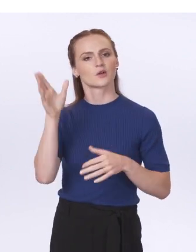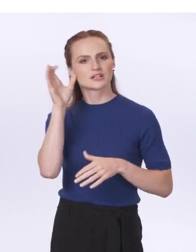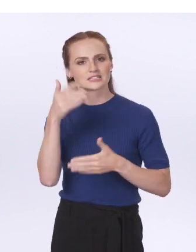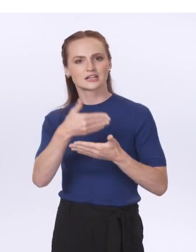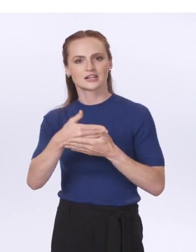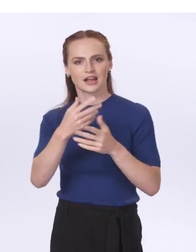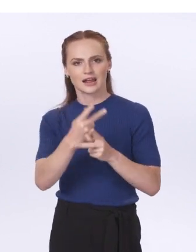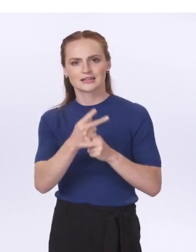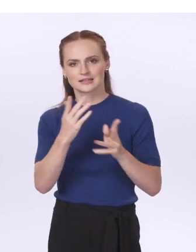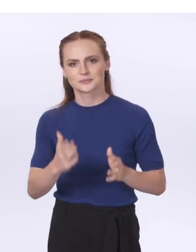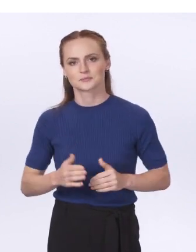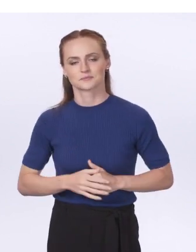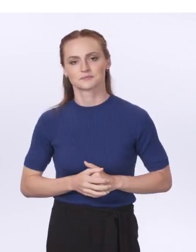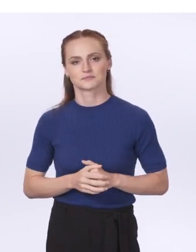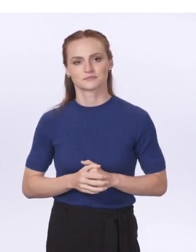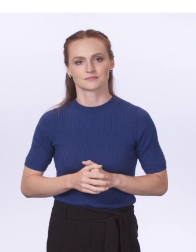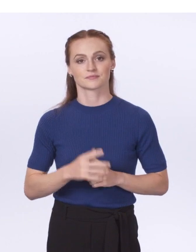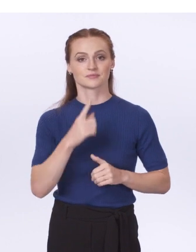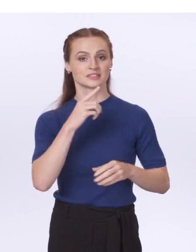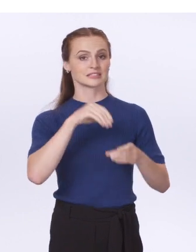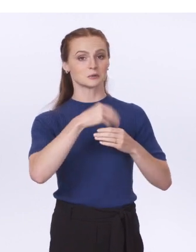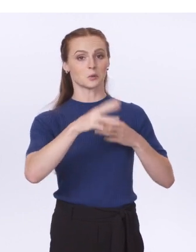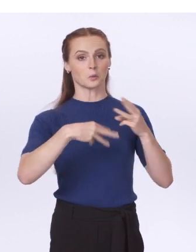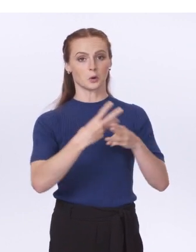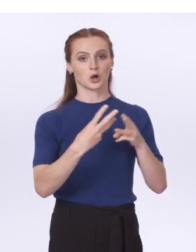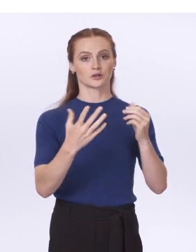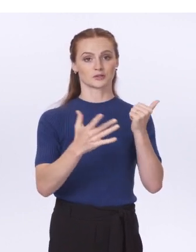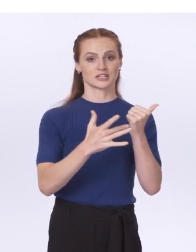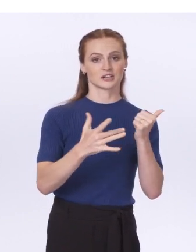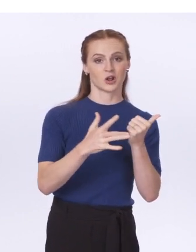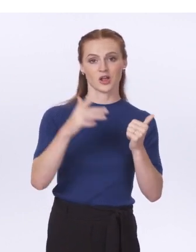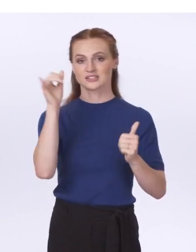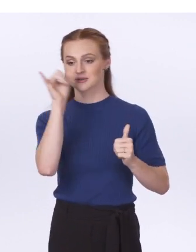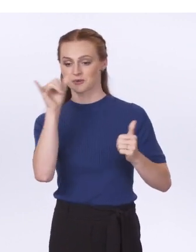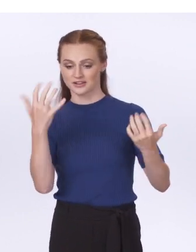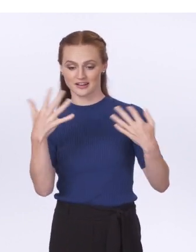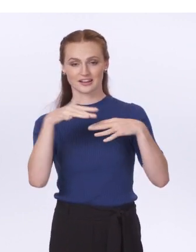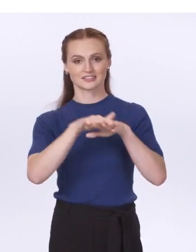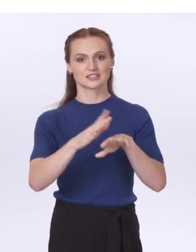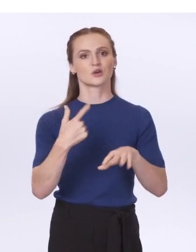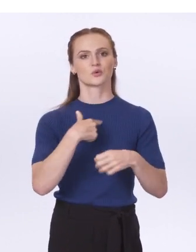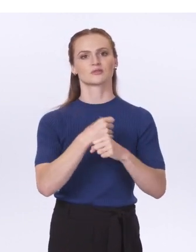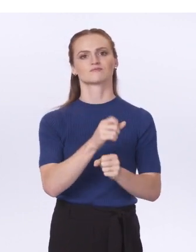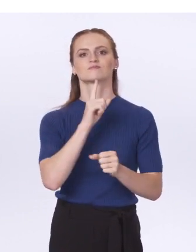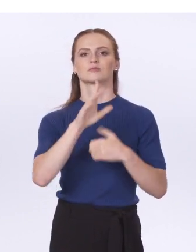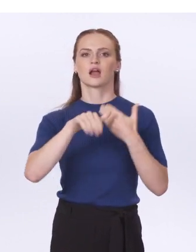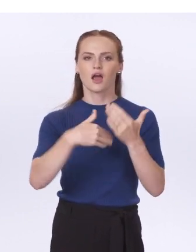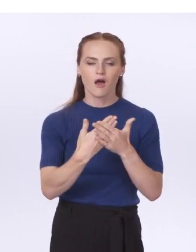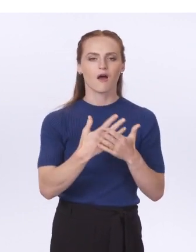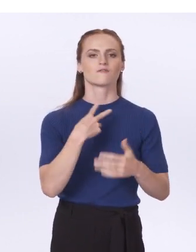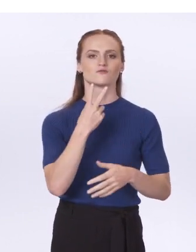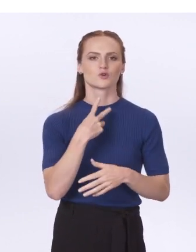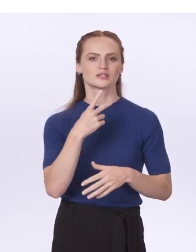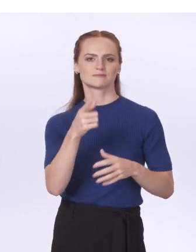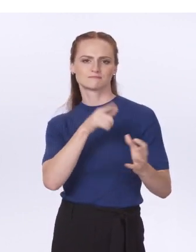In a world where technology meets whimsy, we ensure every voice is practically perfect in every way.